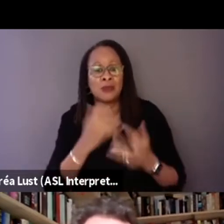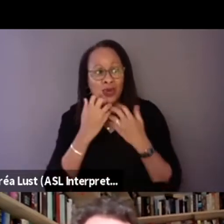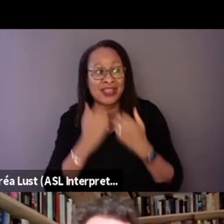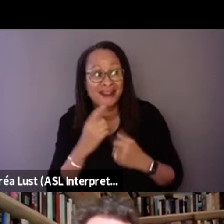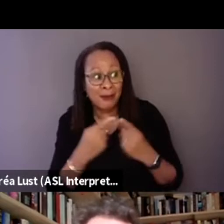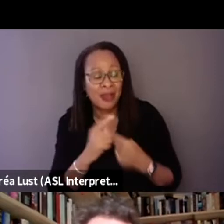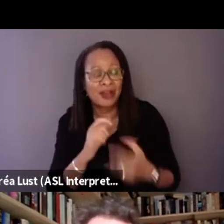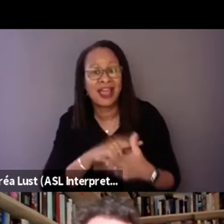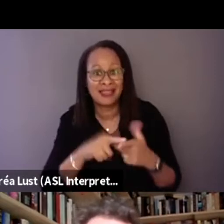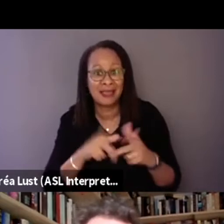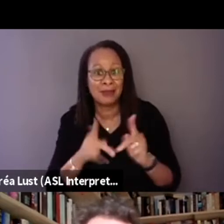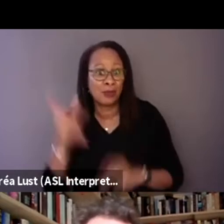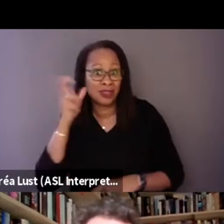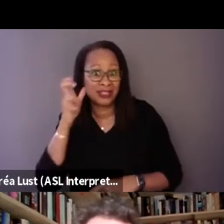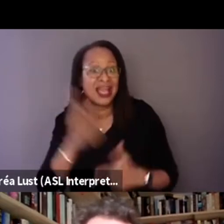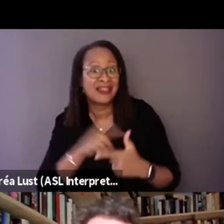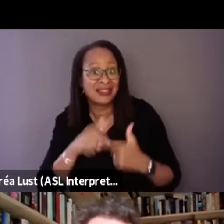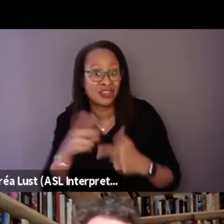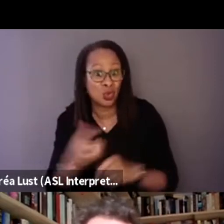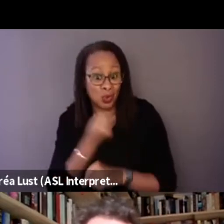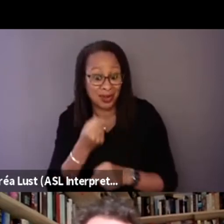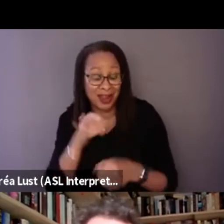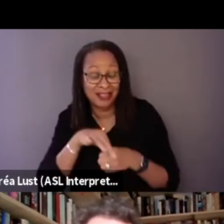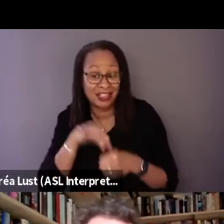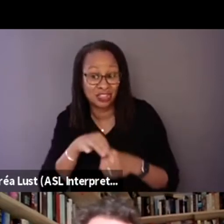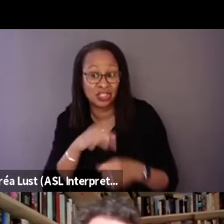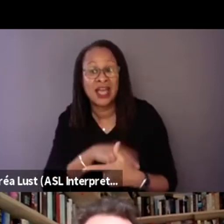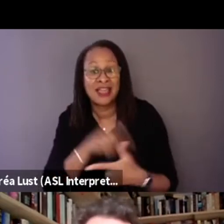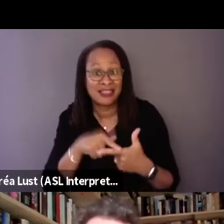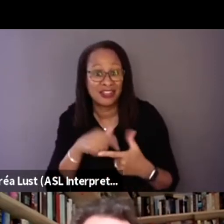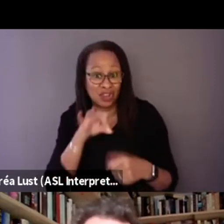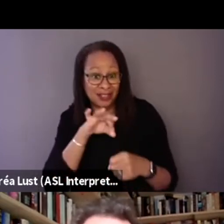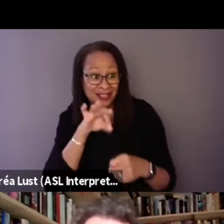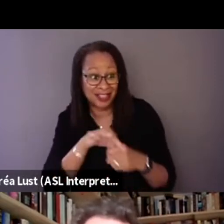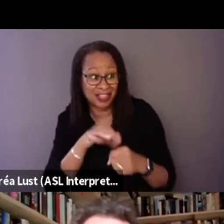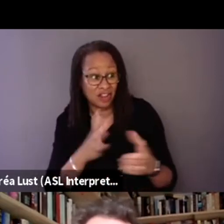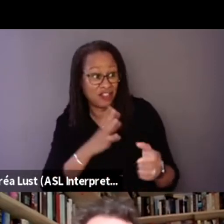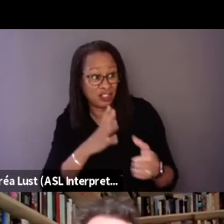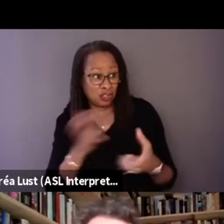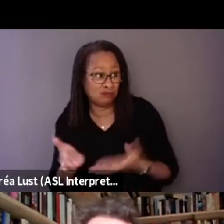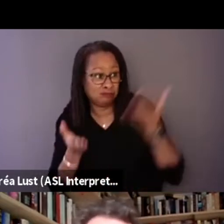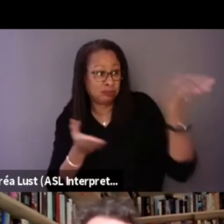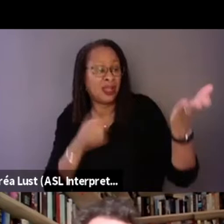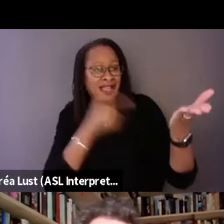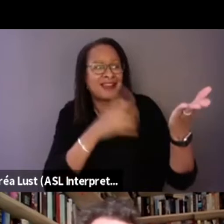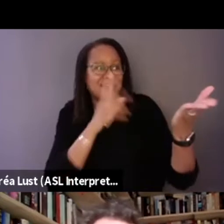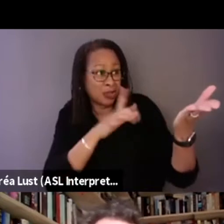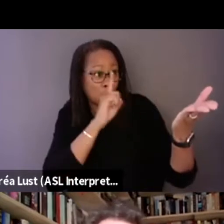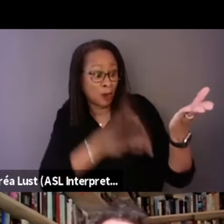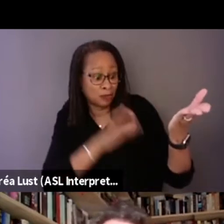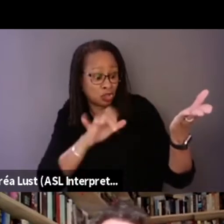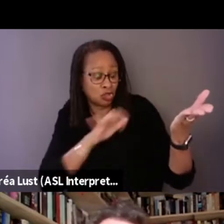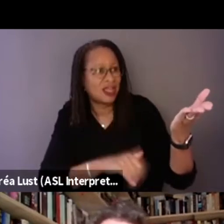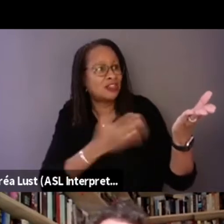and then you win an election and then you hold that elected official that you got elected accountable to their promises by shaming them online.